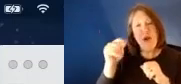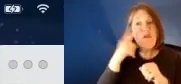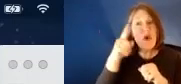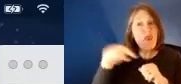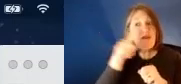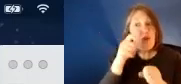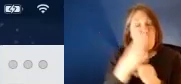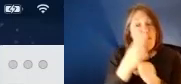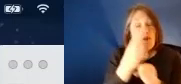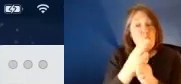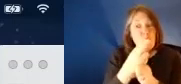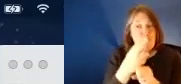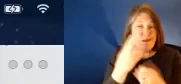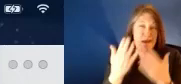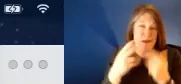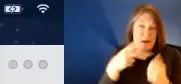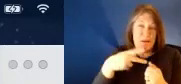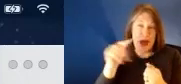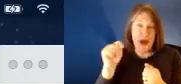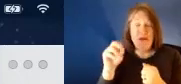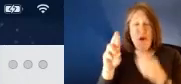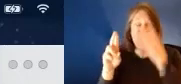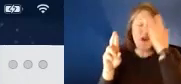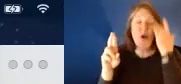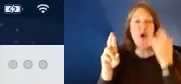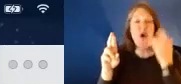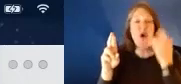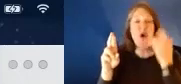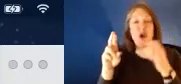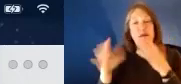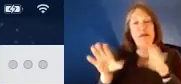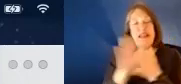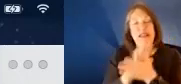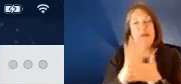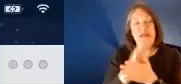using may be PowerPoint or have done a paper presentation or a paper poster,